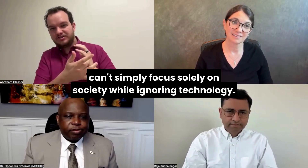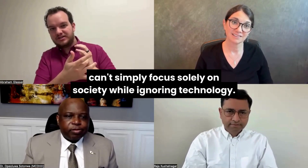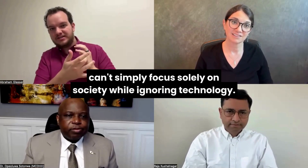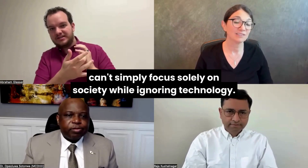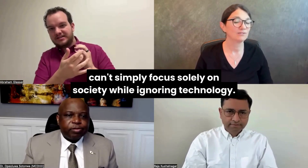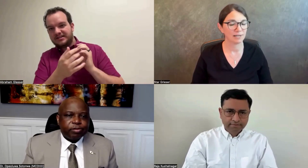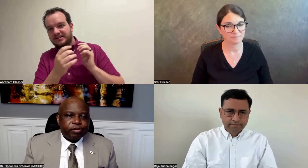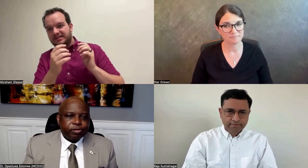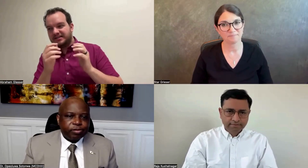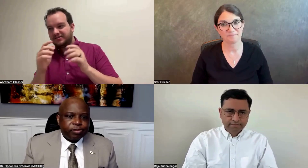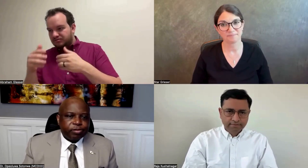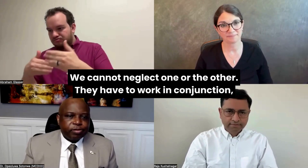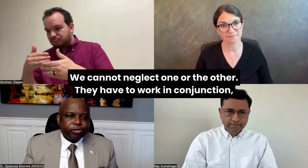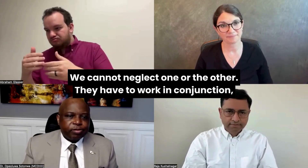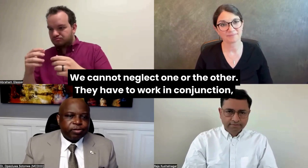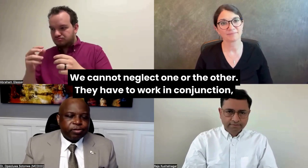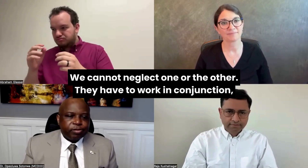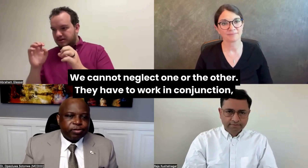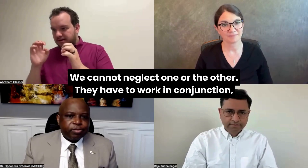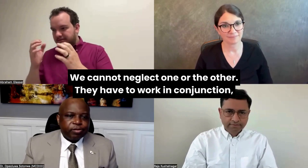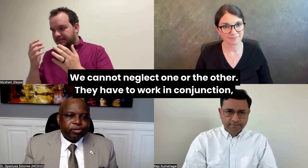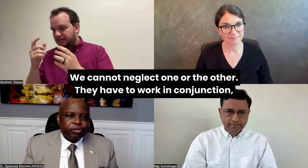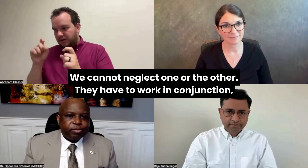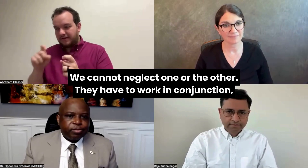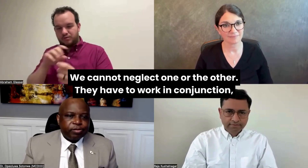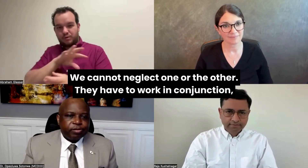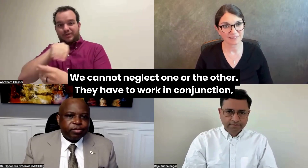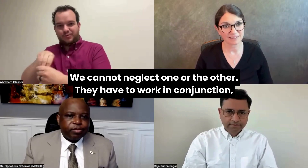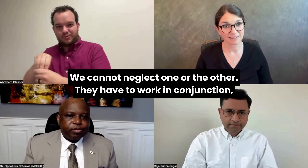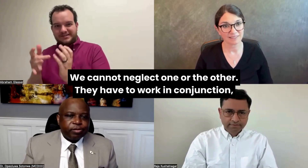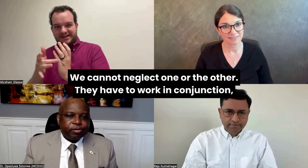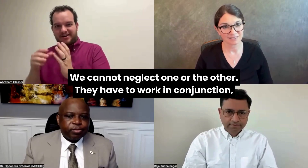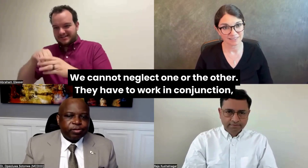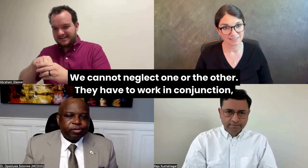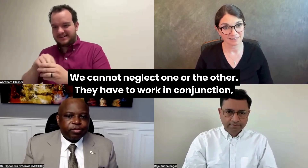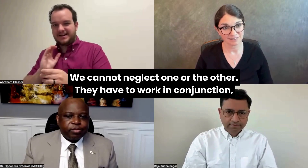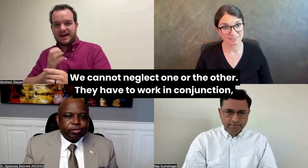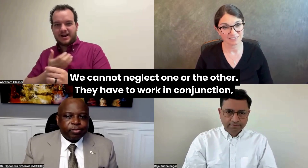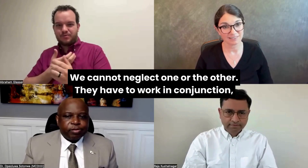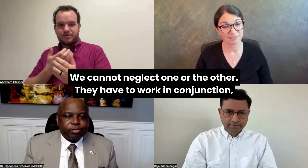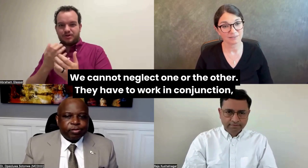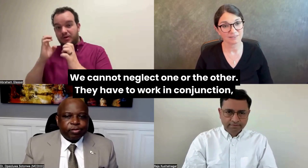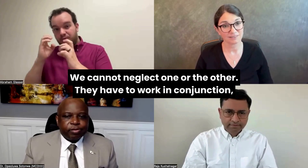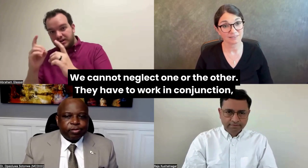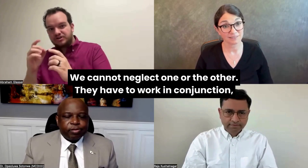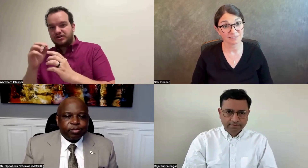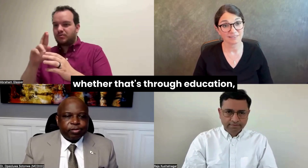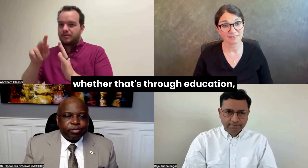We cannot neglect one or the other. They have to work in conjunction, whether that's through education,